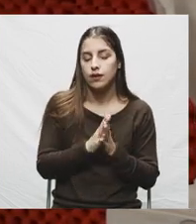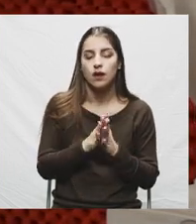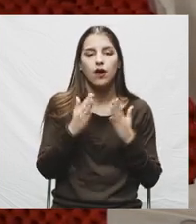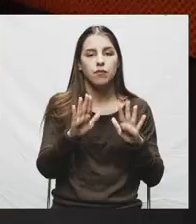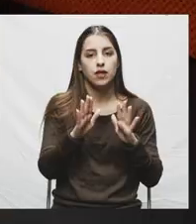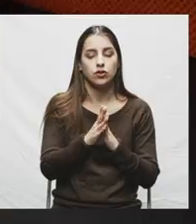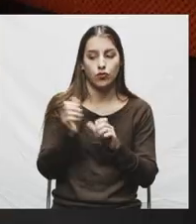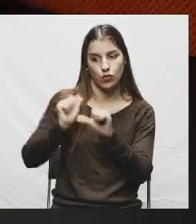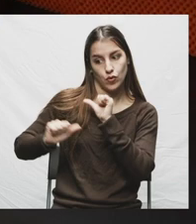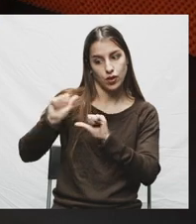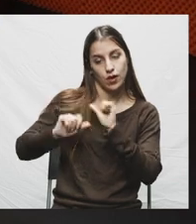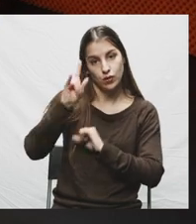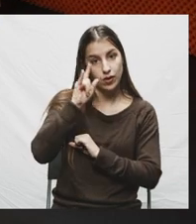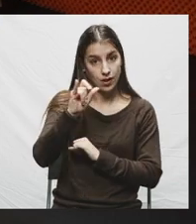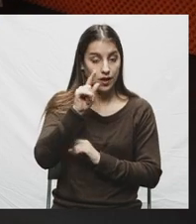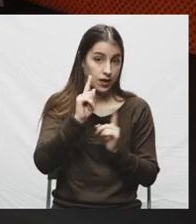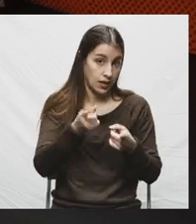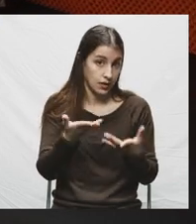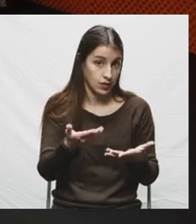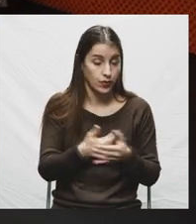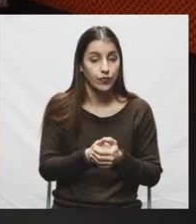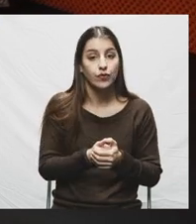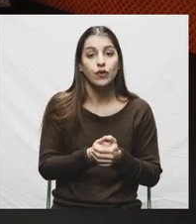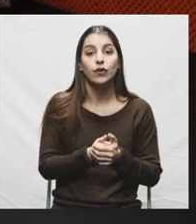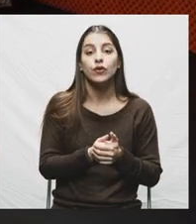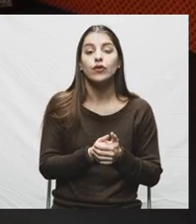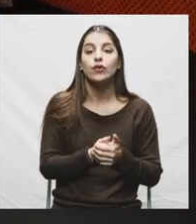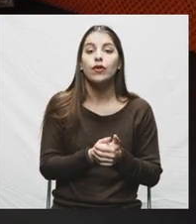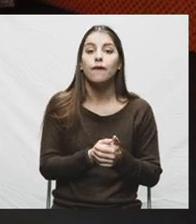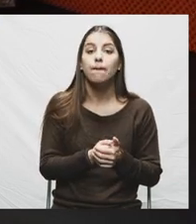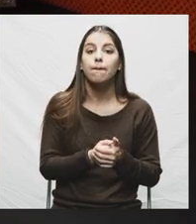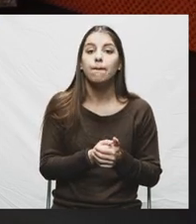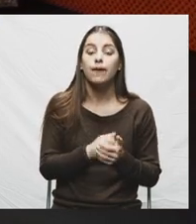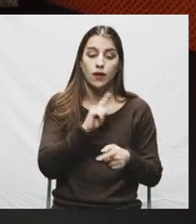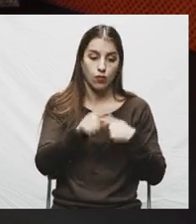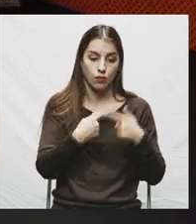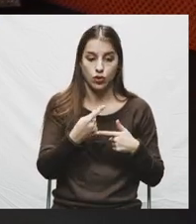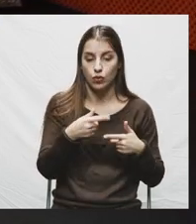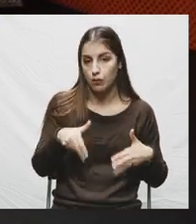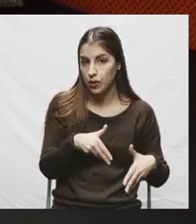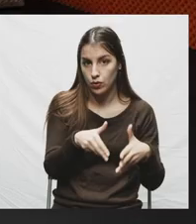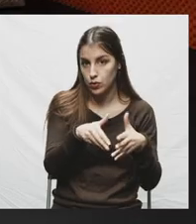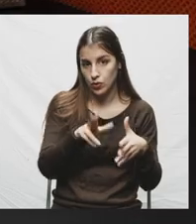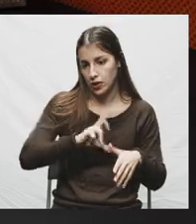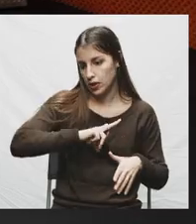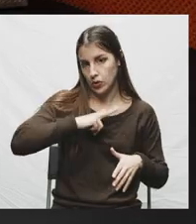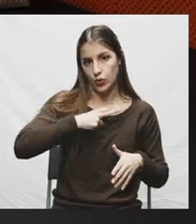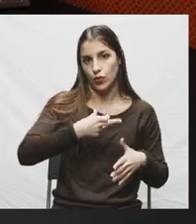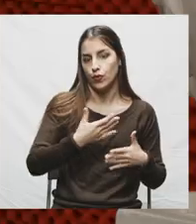it depends a lot. But coming back to this idea of beginning, what can you, after such a rich artistic journey,